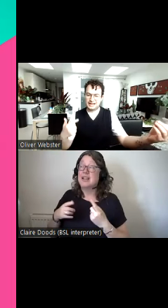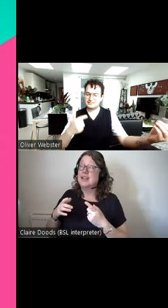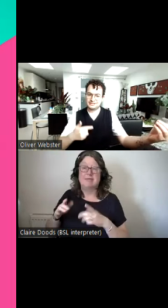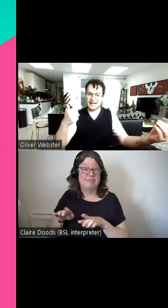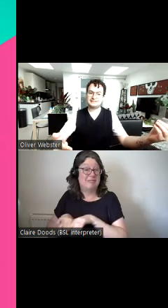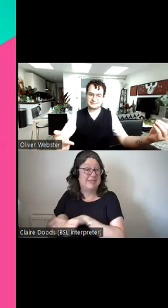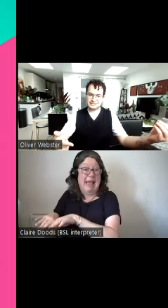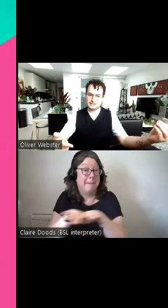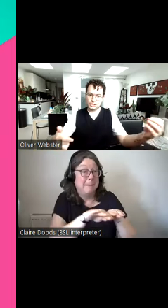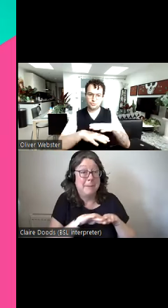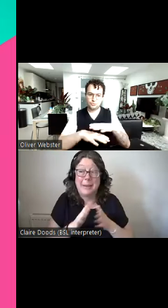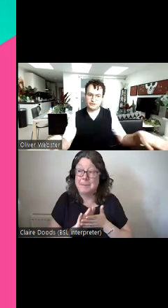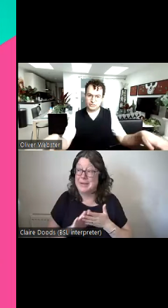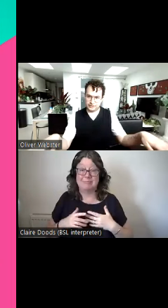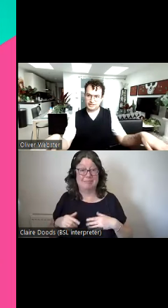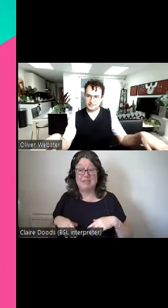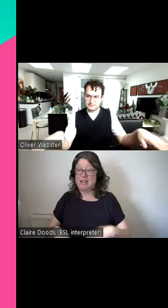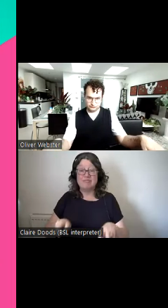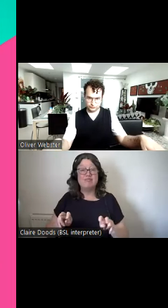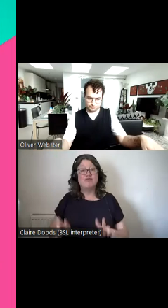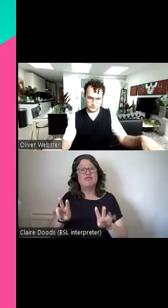and still access it without doing anything different.